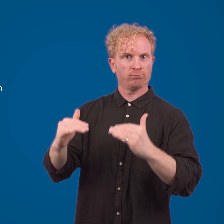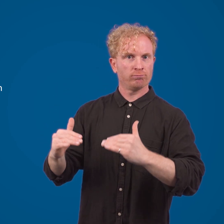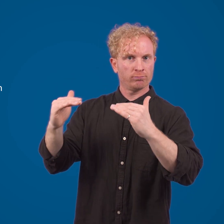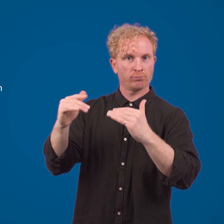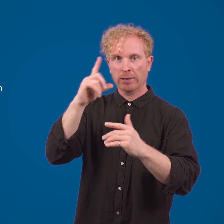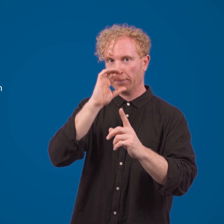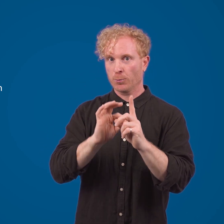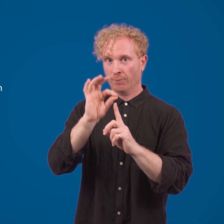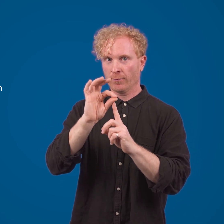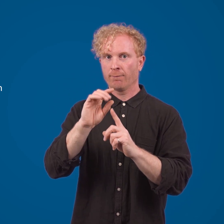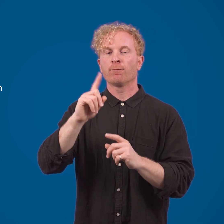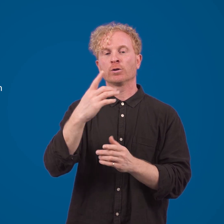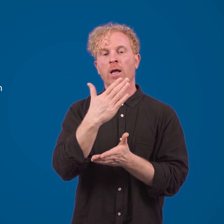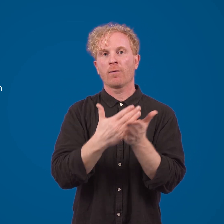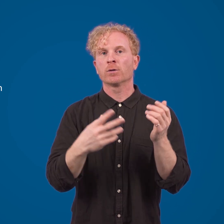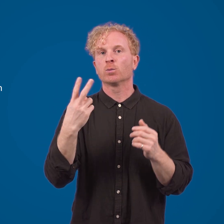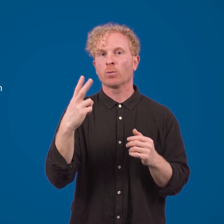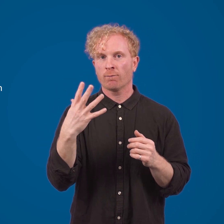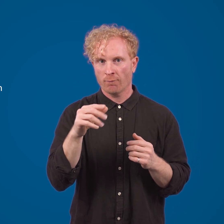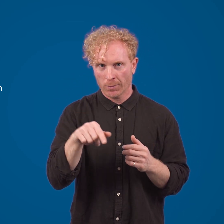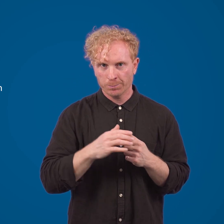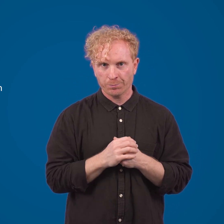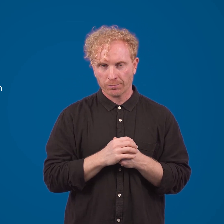can be improved in the first half of 2025.